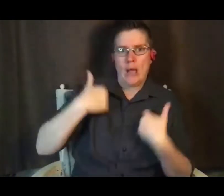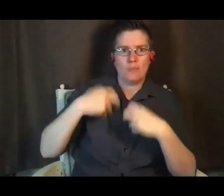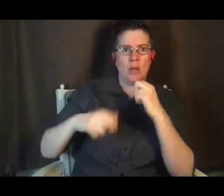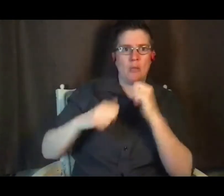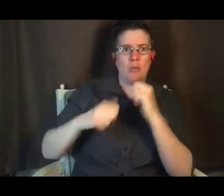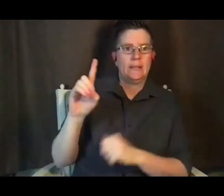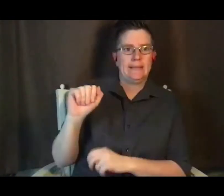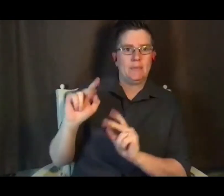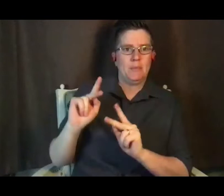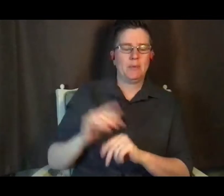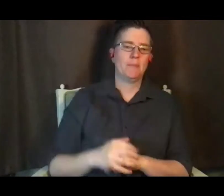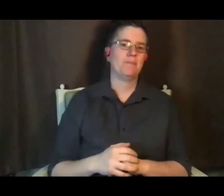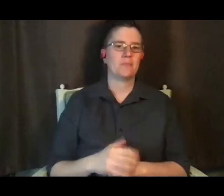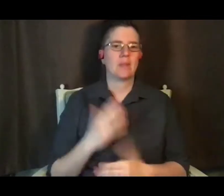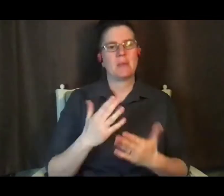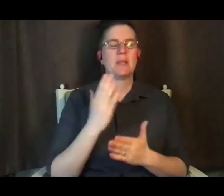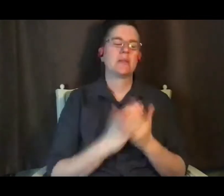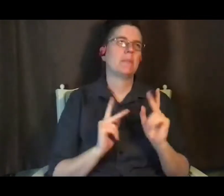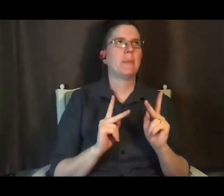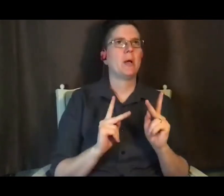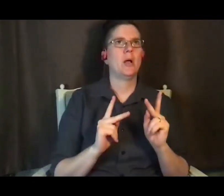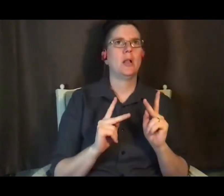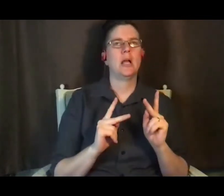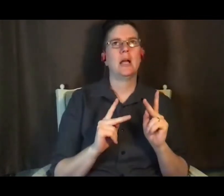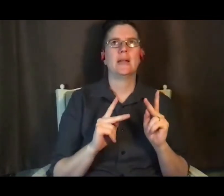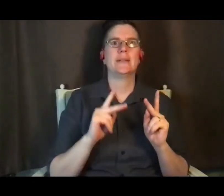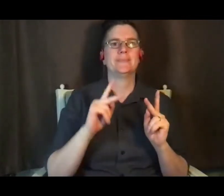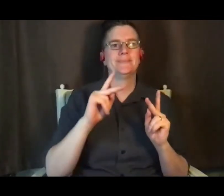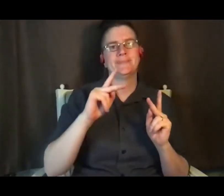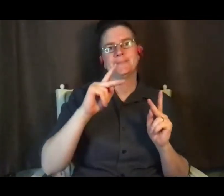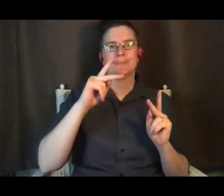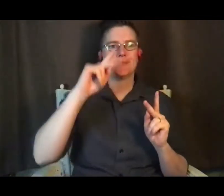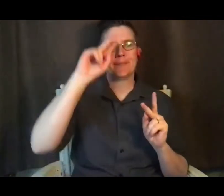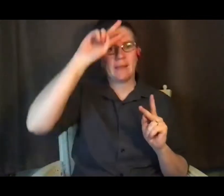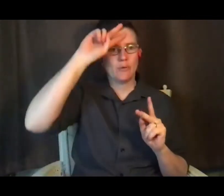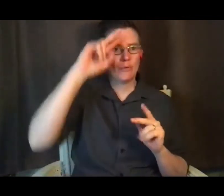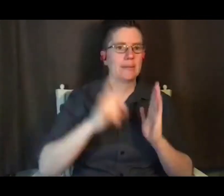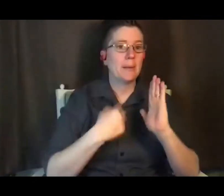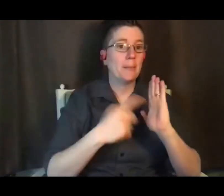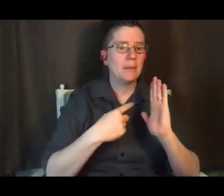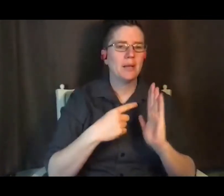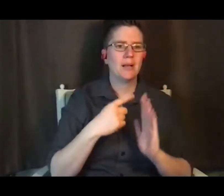are a little bit bigoted or a little bit ignorant sometimes but who actually hates disabled people